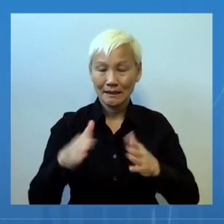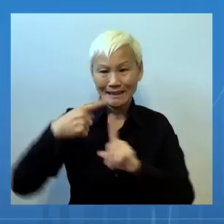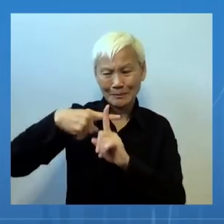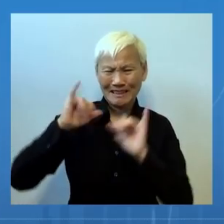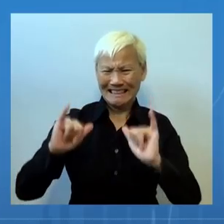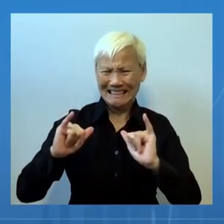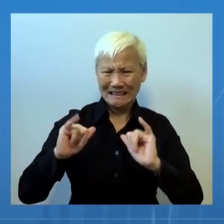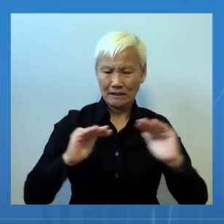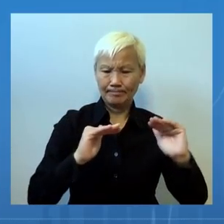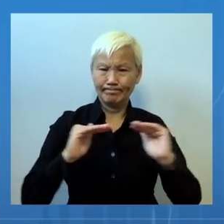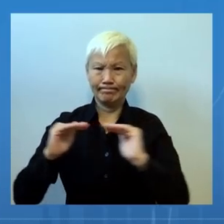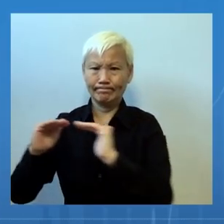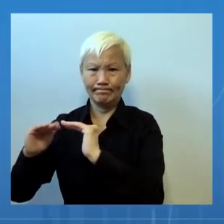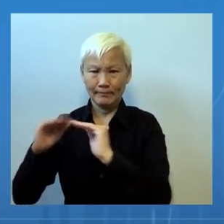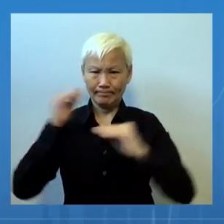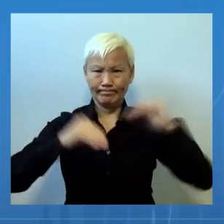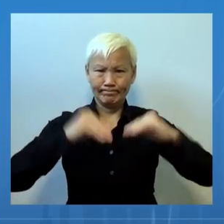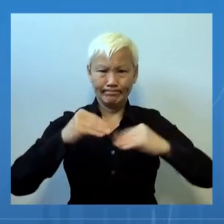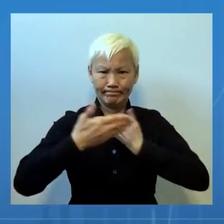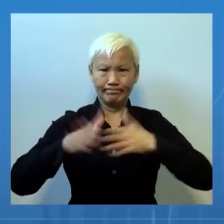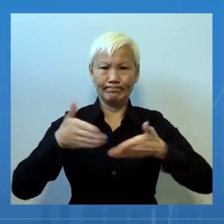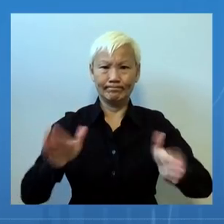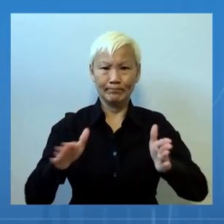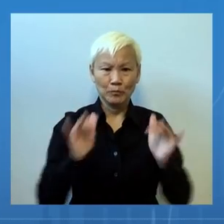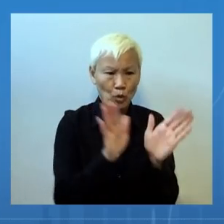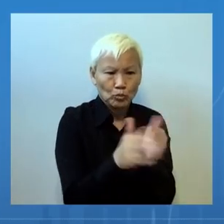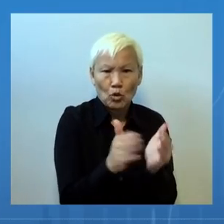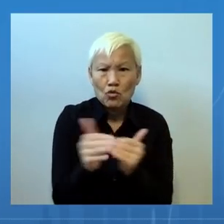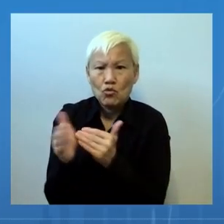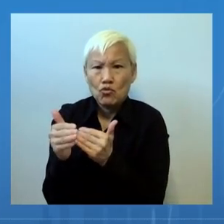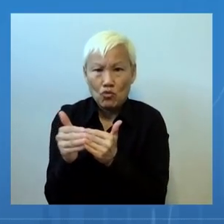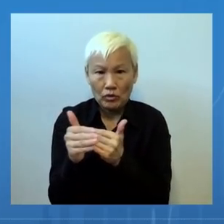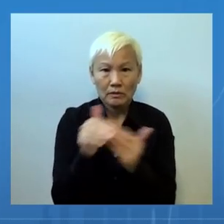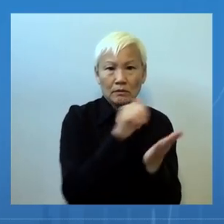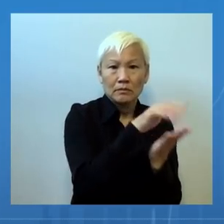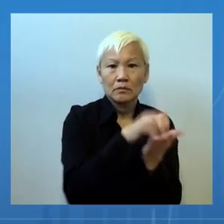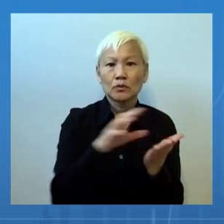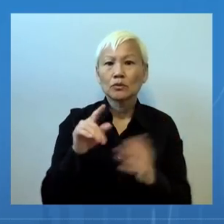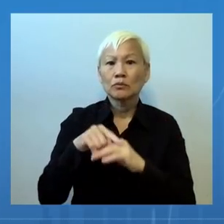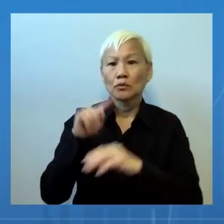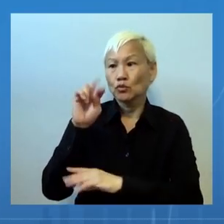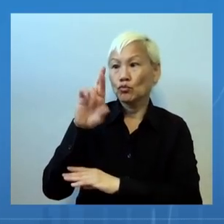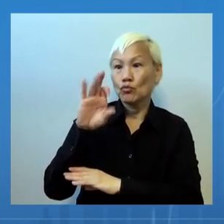These containers are then placed onto trucks and airplanes, and shipped to vaccination sites across the country.